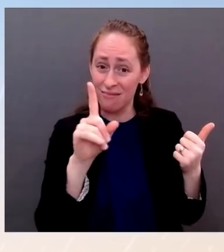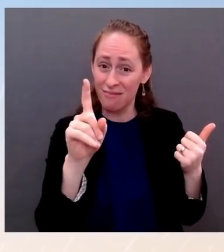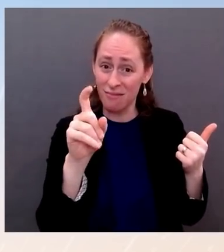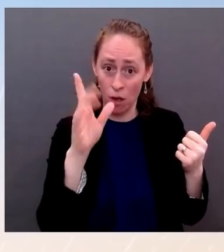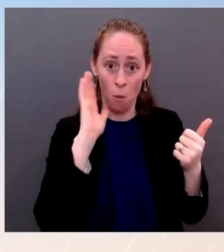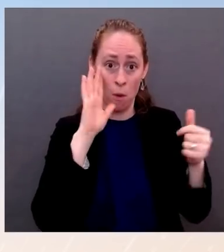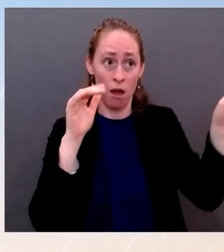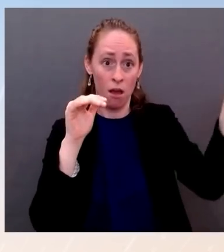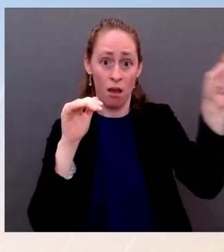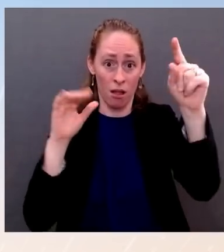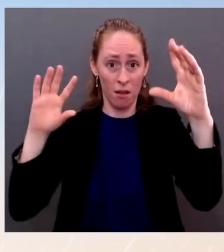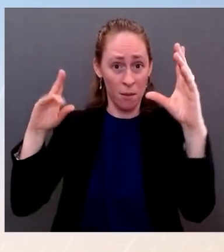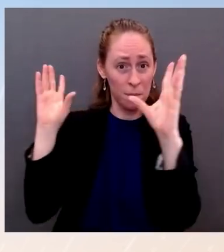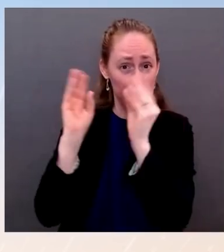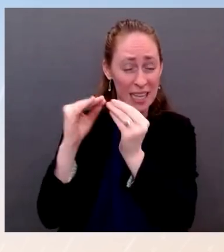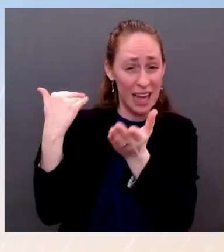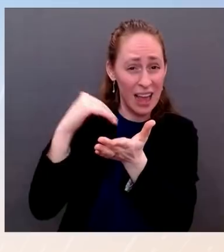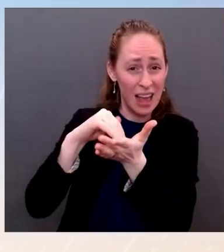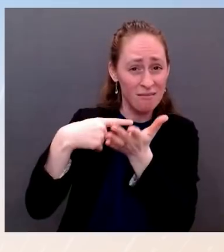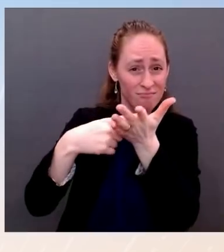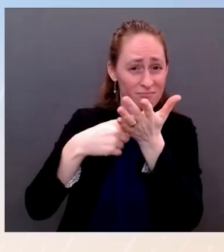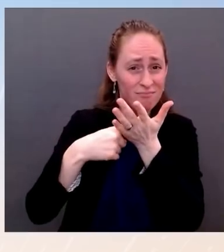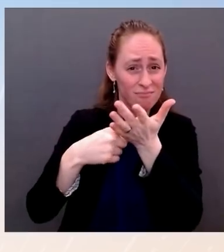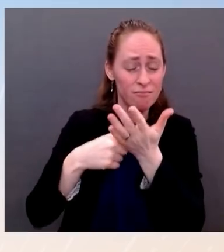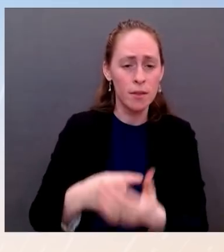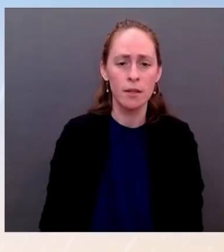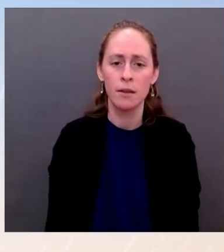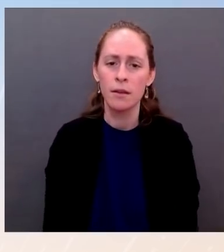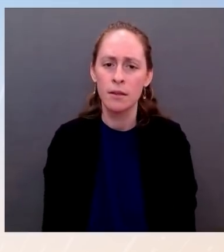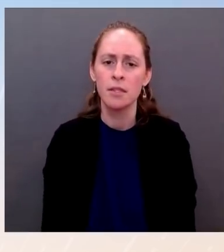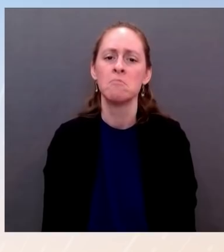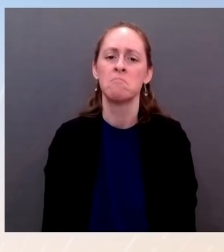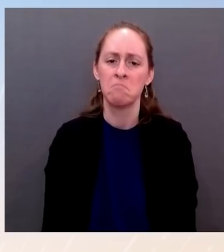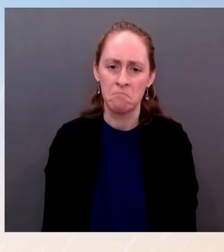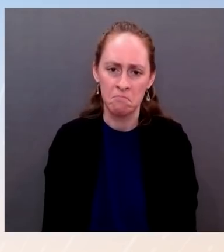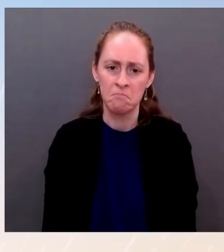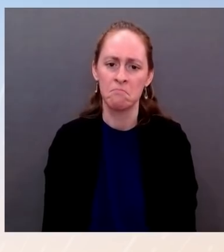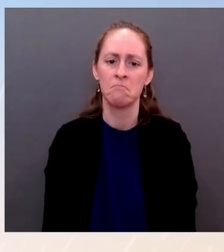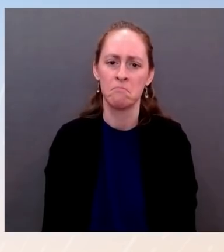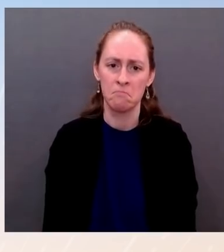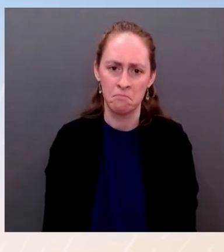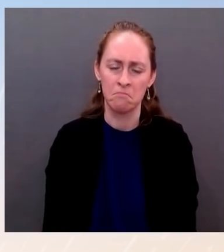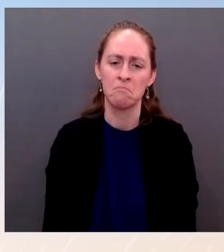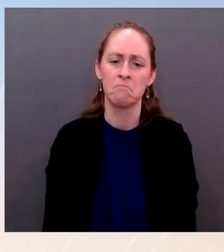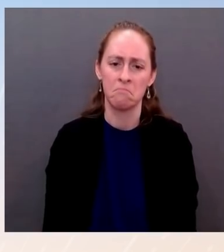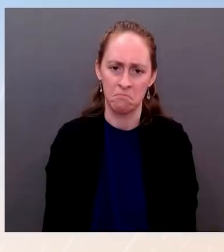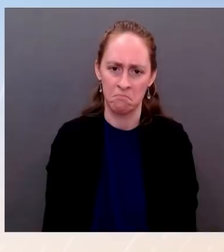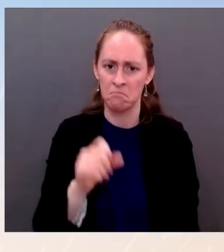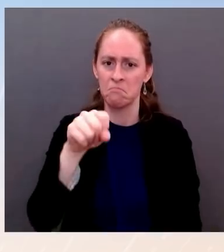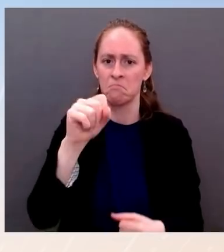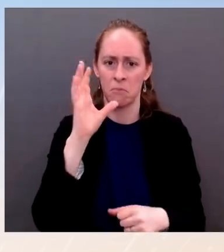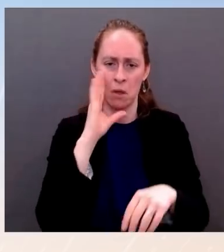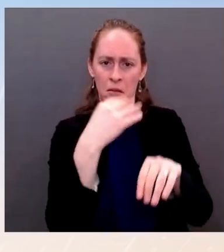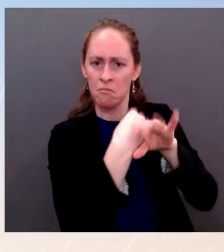but I don't have anything to announce for you on that right now. Yes. The Press: And just -- because this is getting so close now